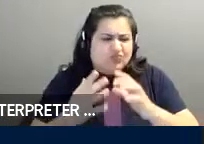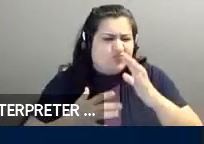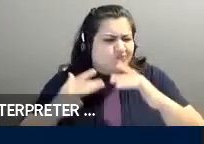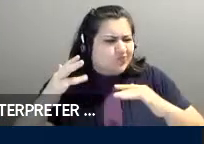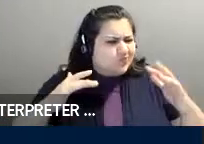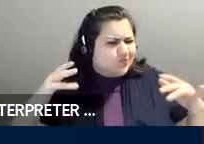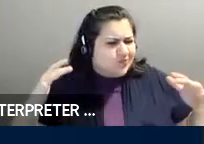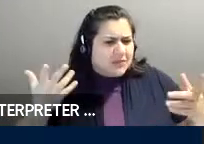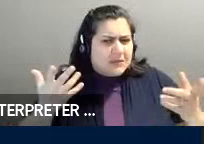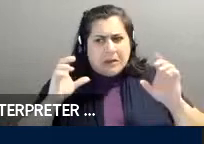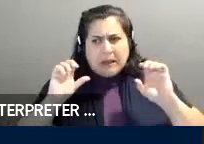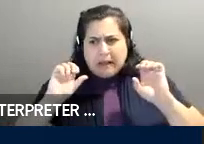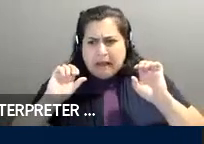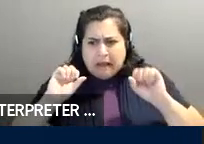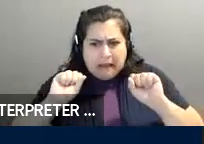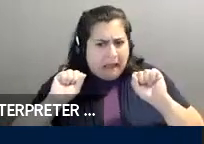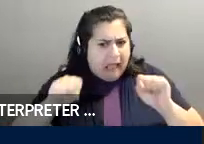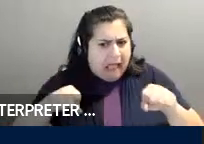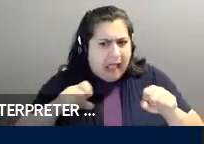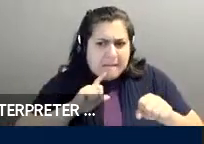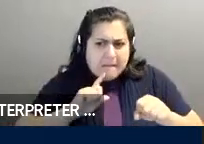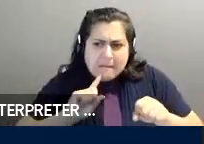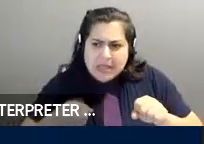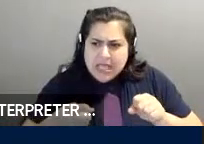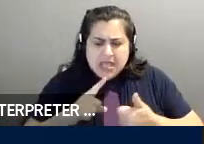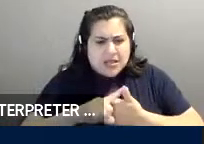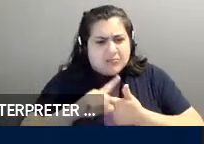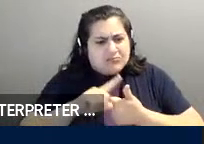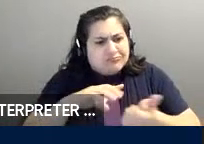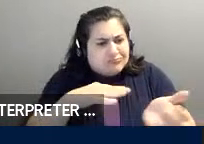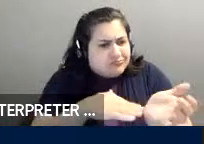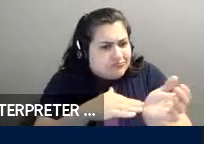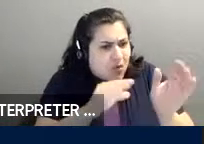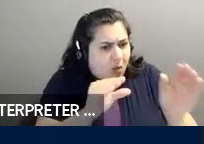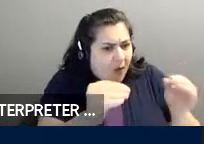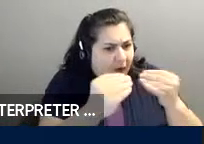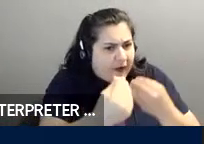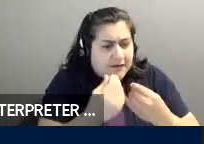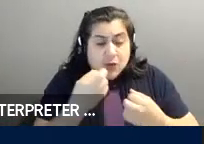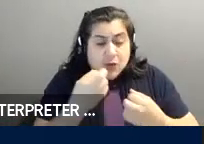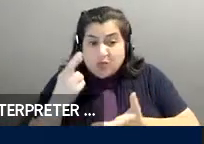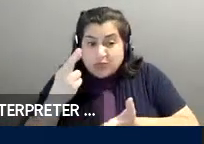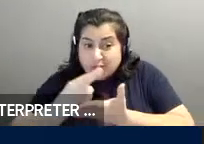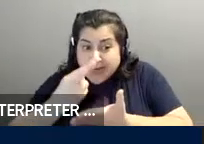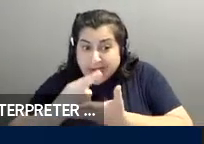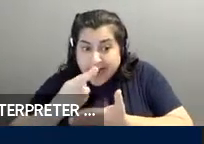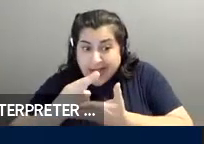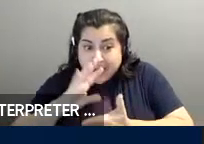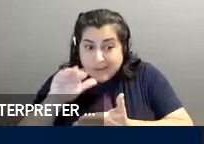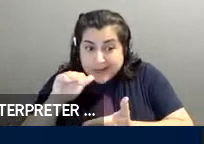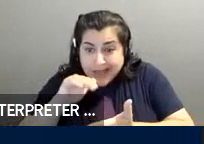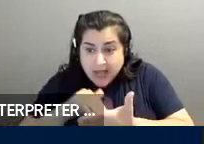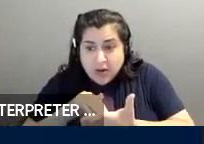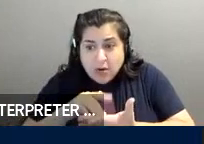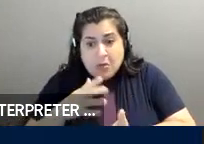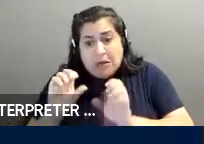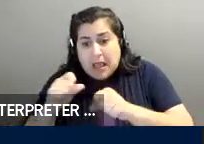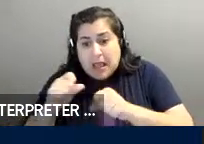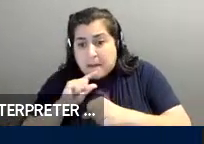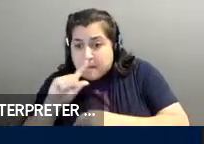note here on the slides, like physicians offices, rehabilitation centers, hospitals, and in other different types of medical settings.